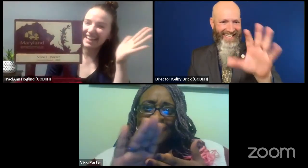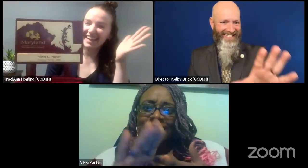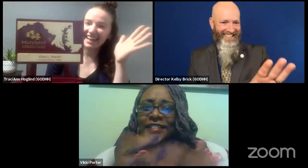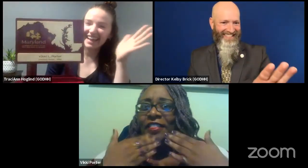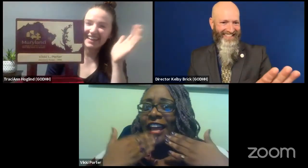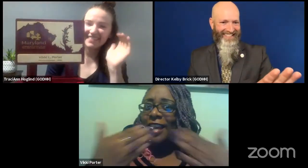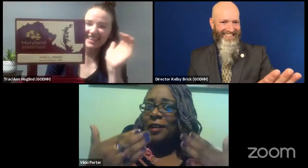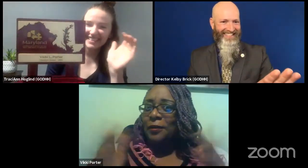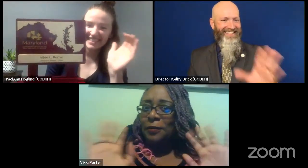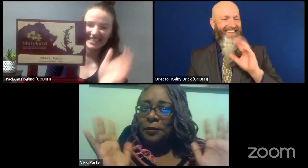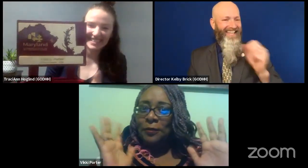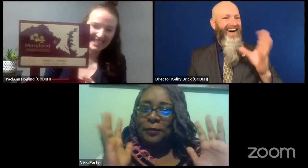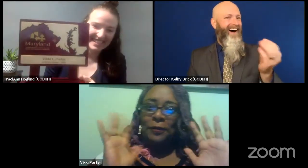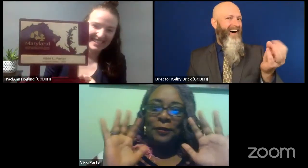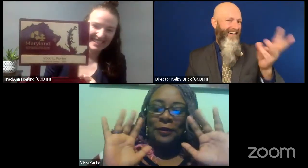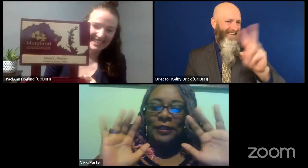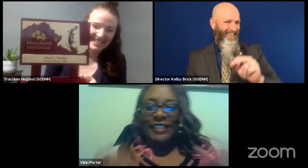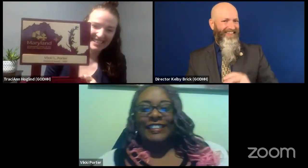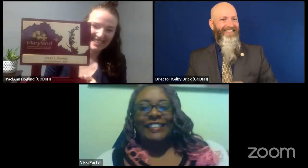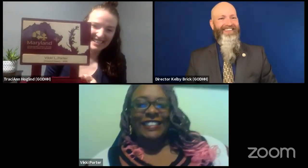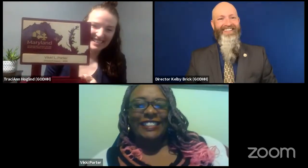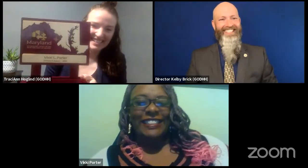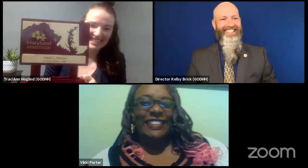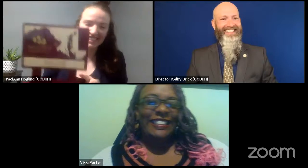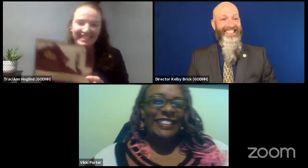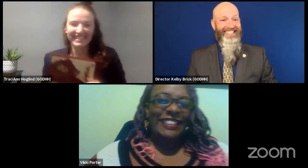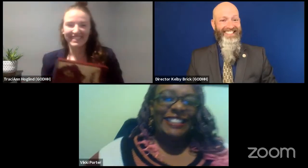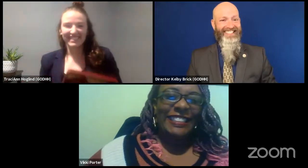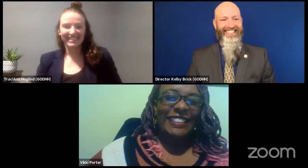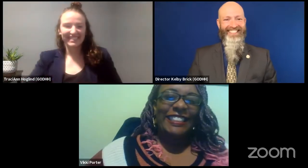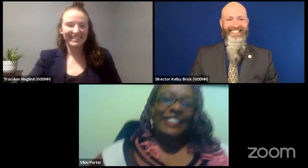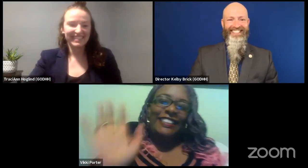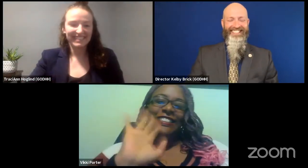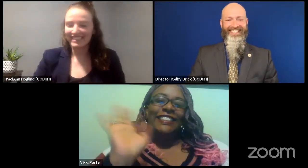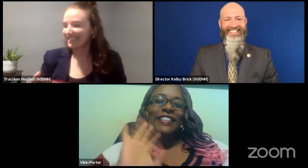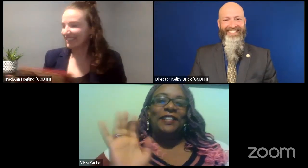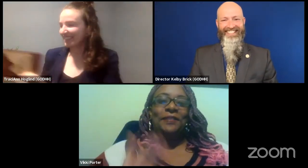your award. VIKKI PORTER: Oh, that's nice. Thank you so